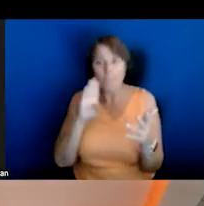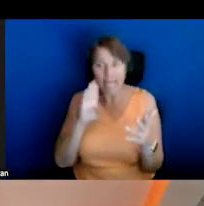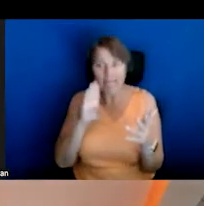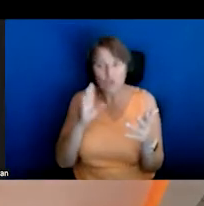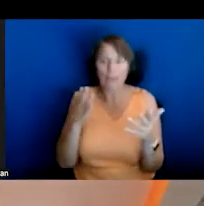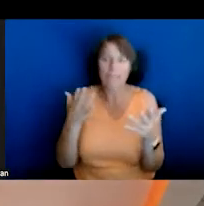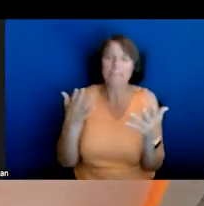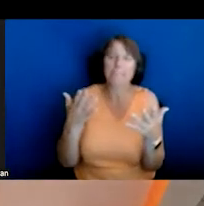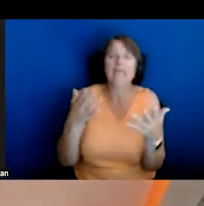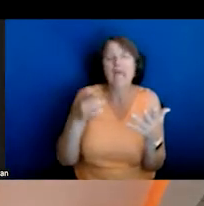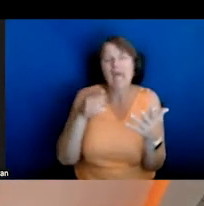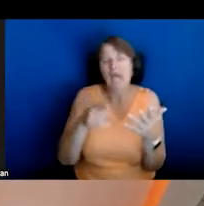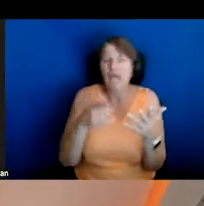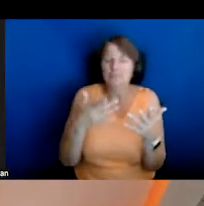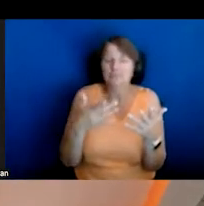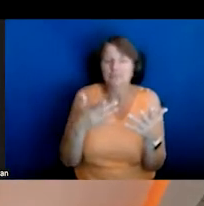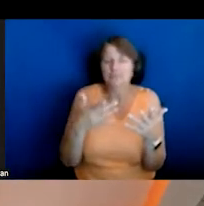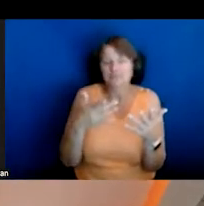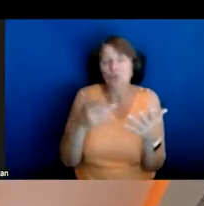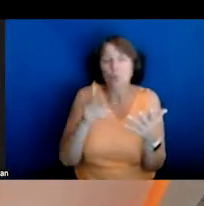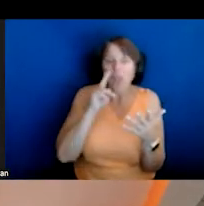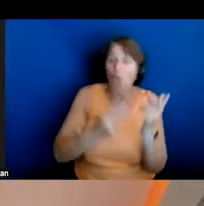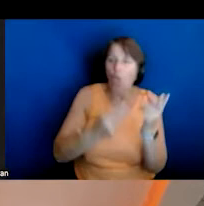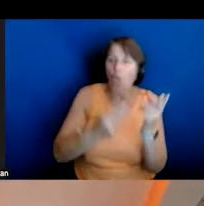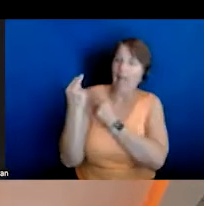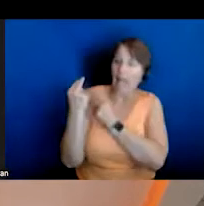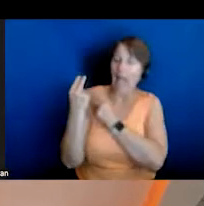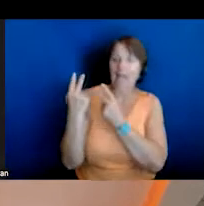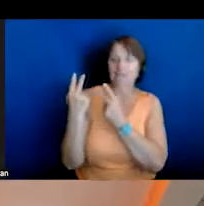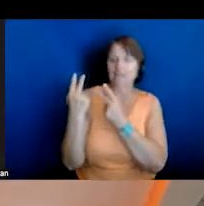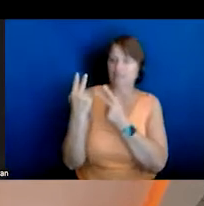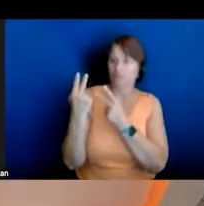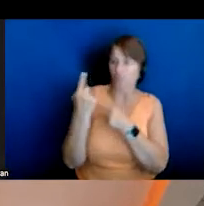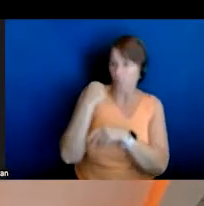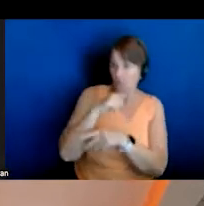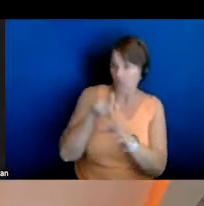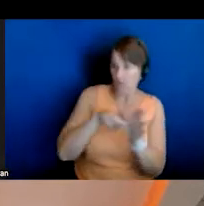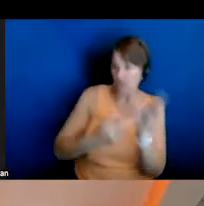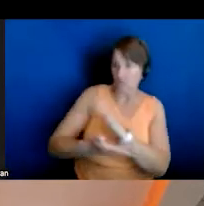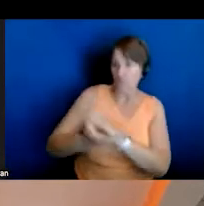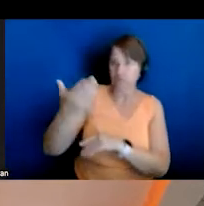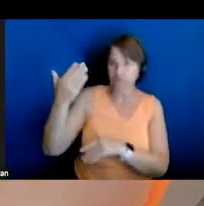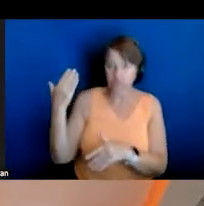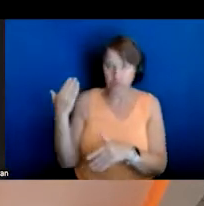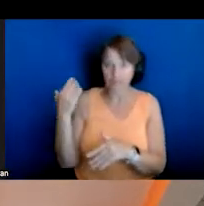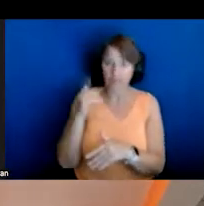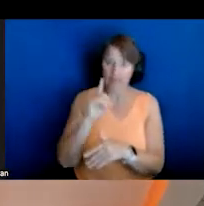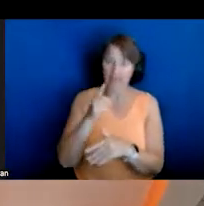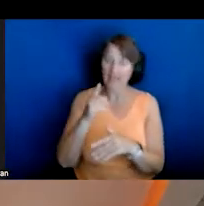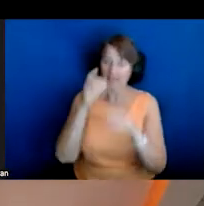So, what we often do is look back like 100 years at a place and this is a picture from this